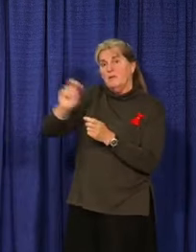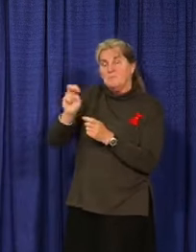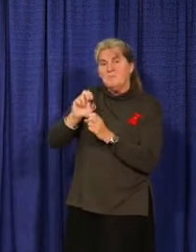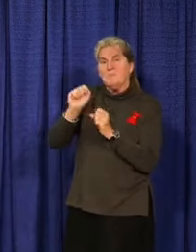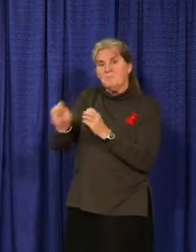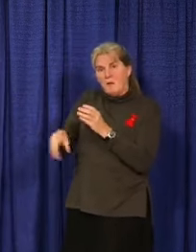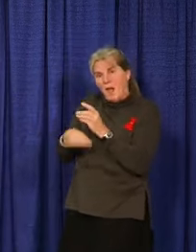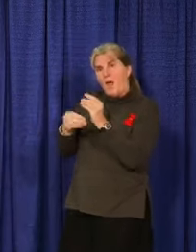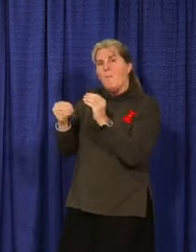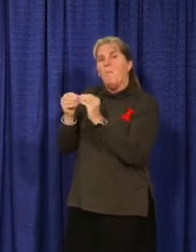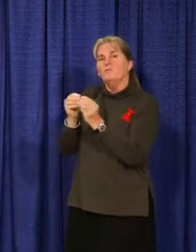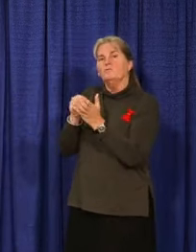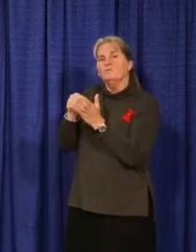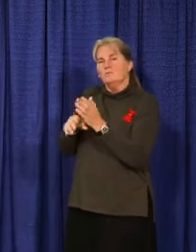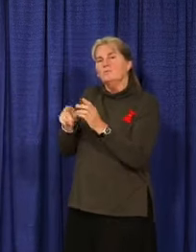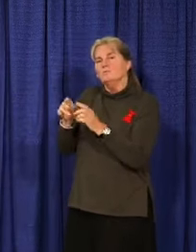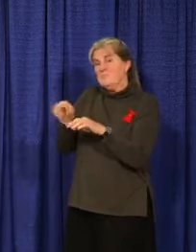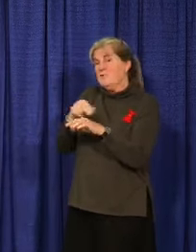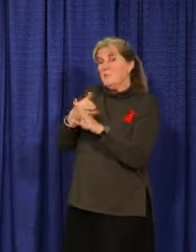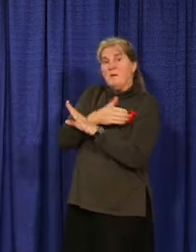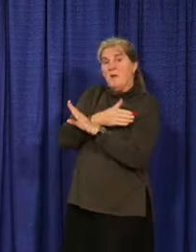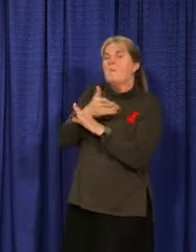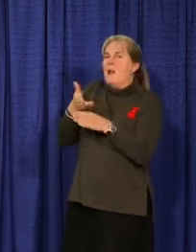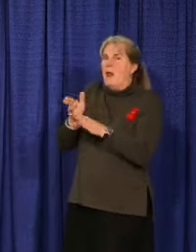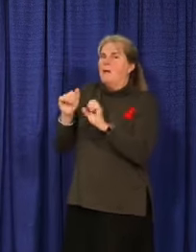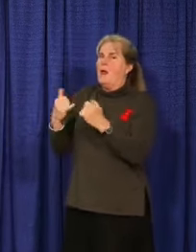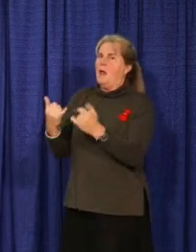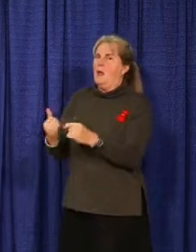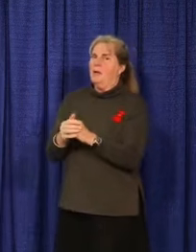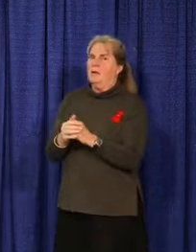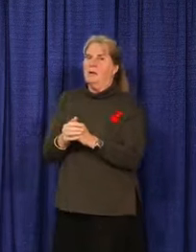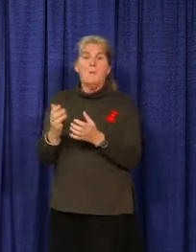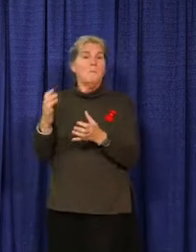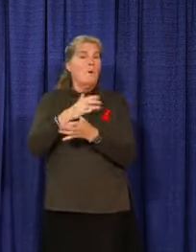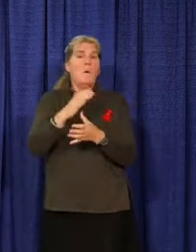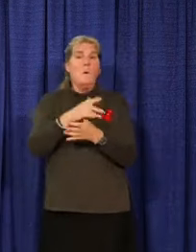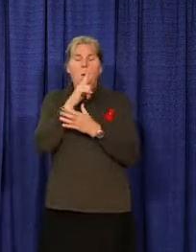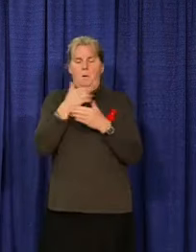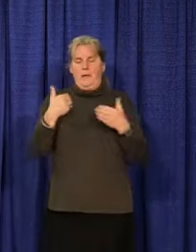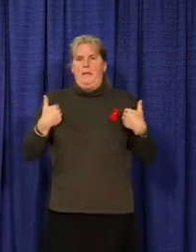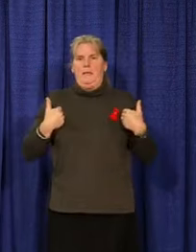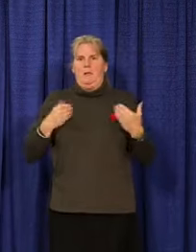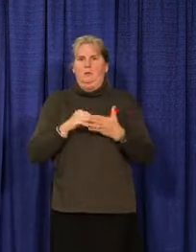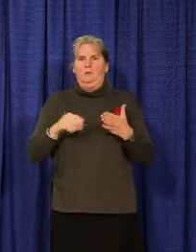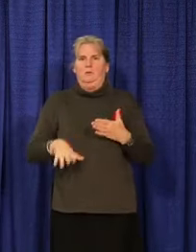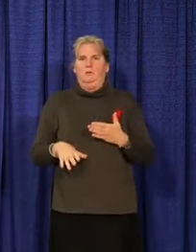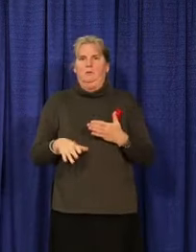transportation. We are prioritizing younger students who may have a more